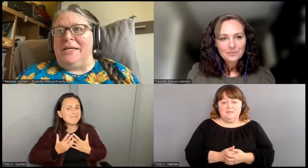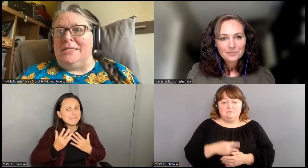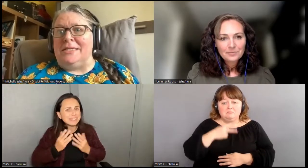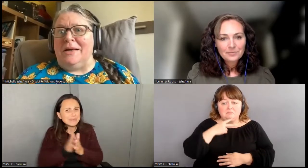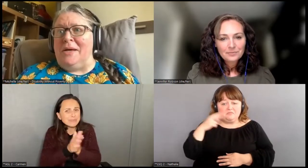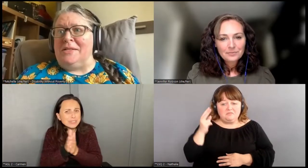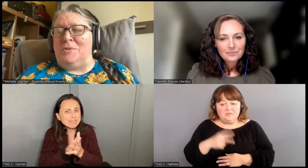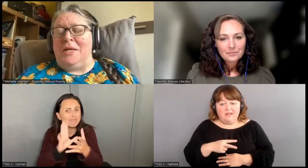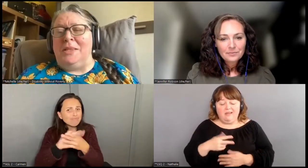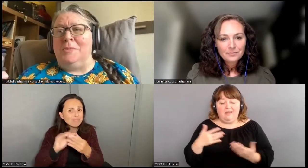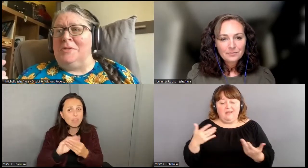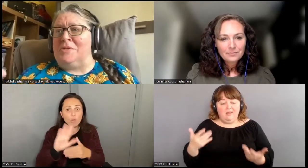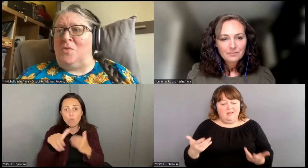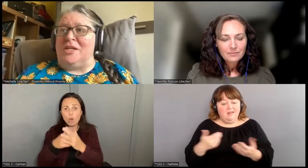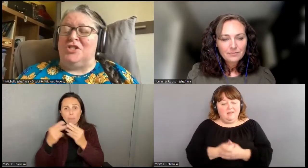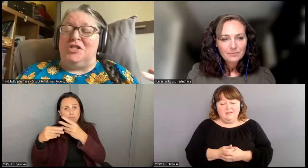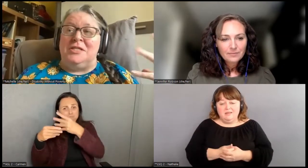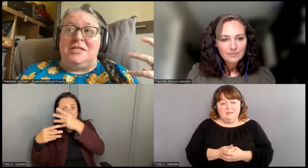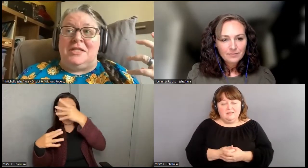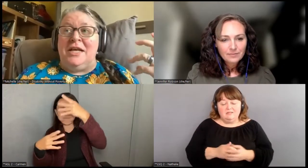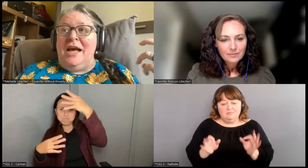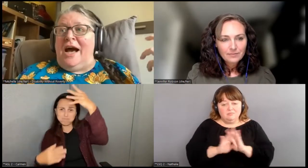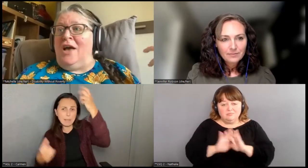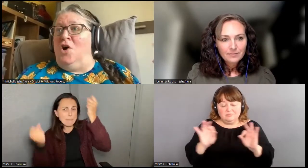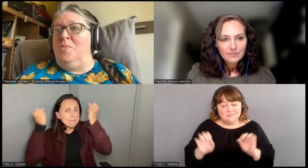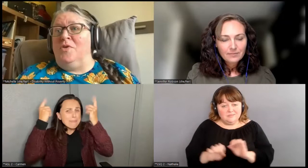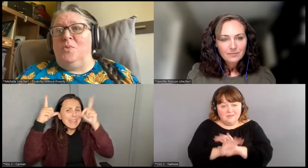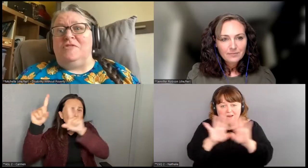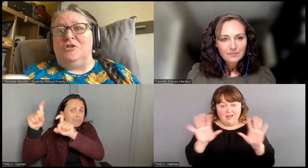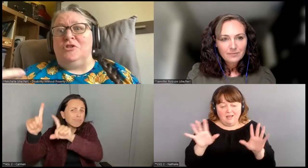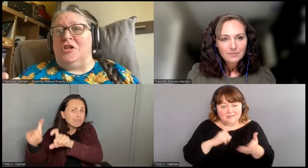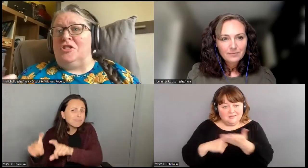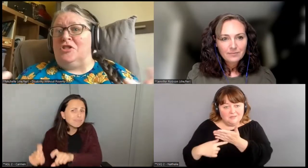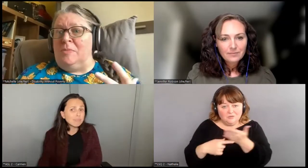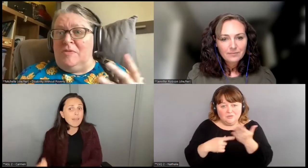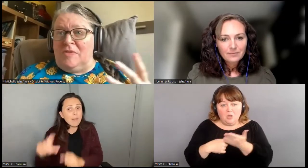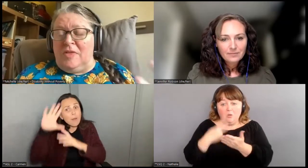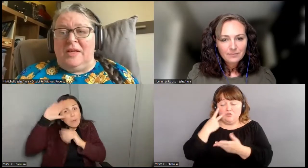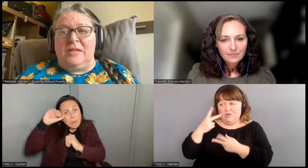I CAN SEE ON MY SCREEN THE NUMBERS OF QUESTIONS. I HOPE WE TOUCHED ON SOME OF THE ANYTHINGS